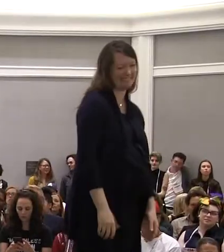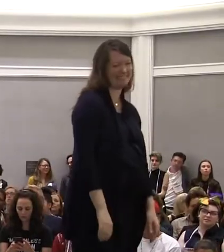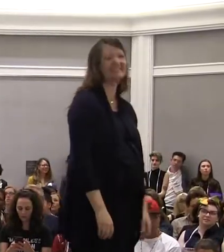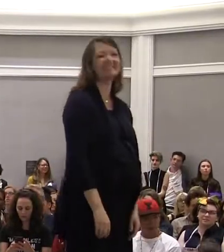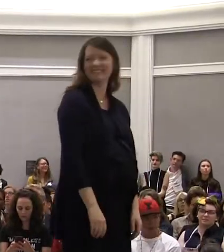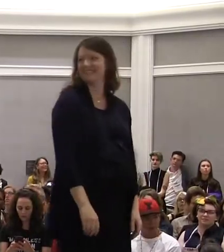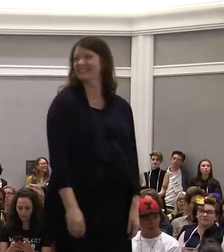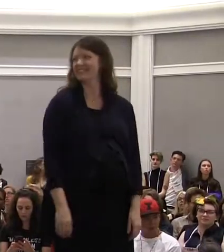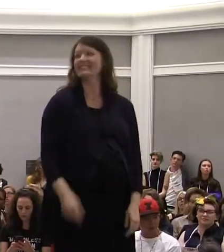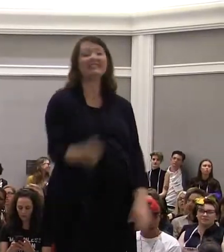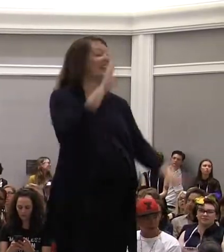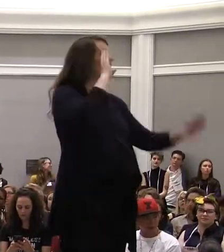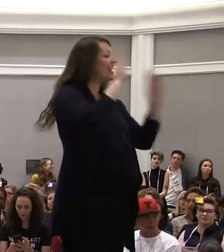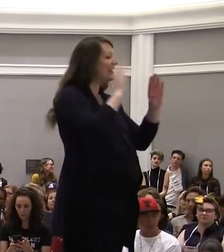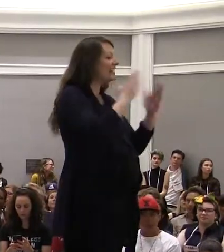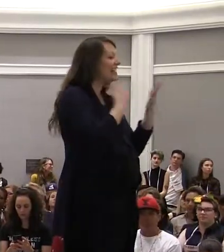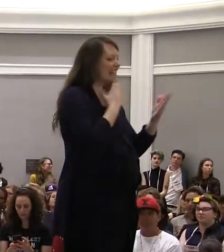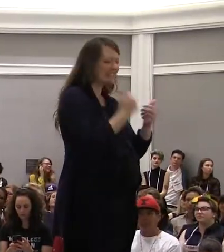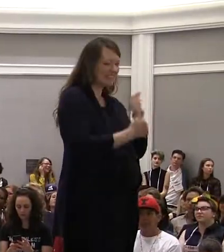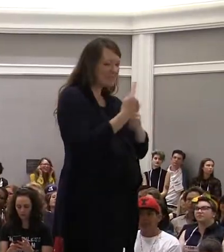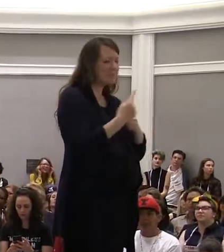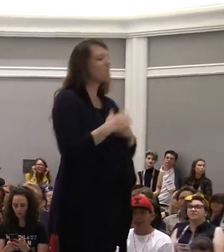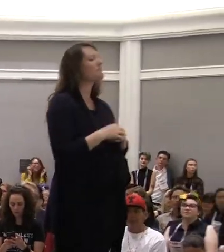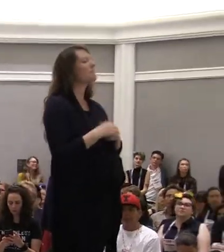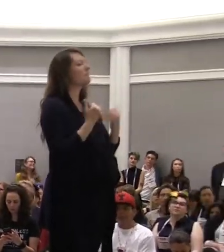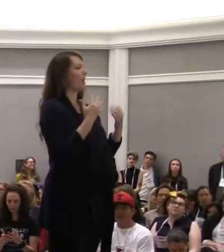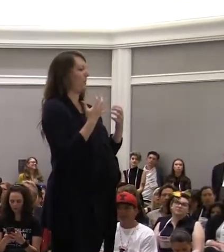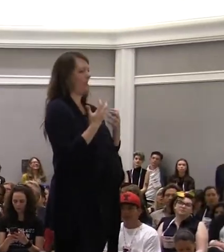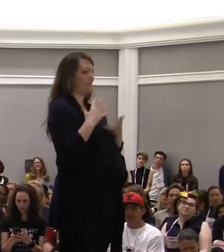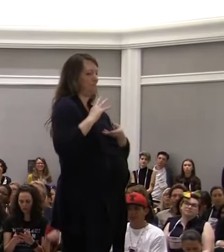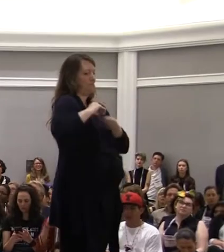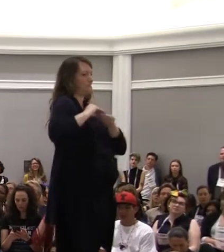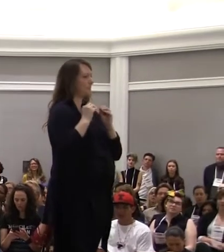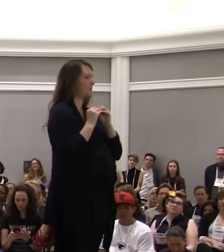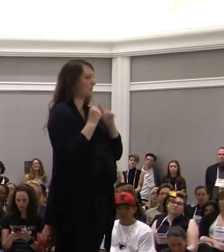(Gus) Thanks, everyone. Just to build really briefly on what Hannah shared